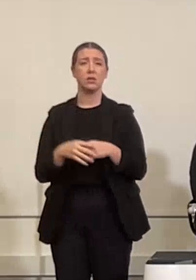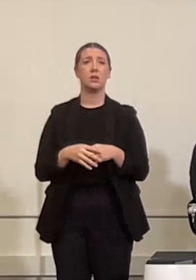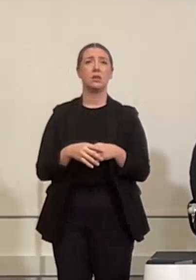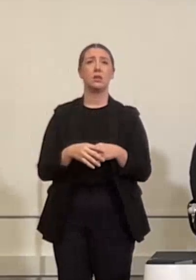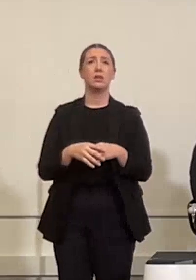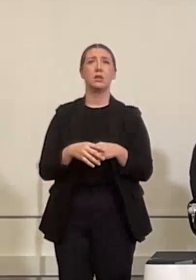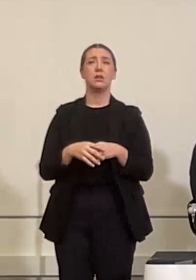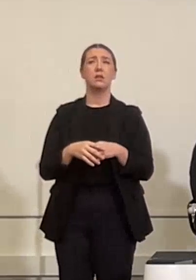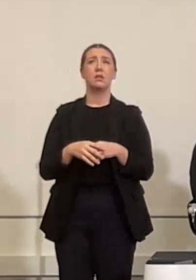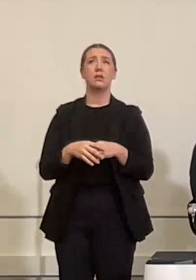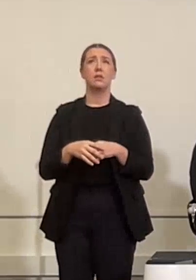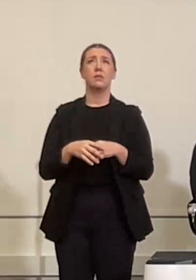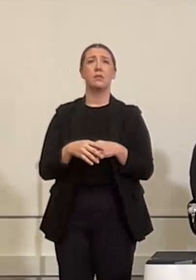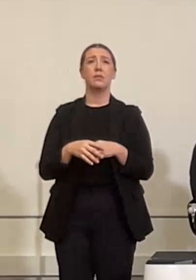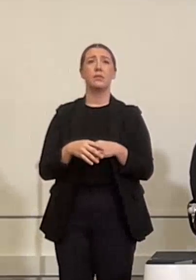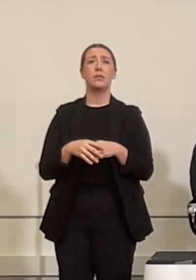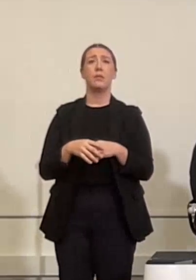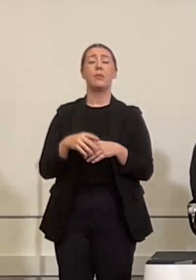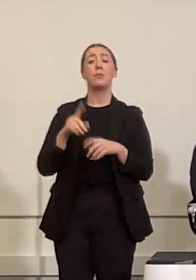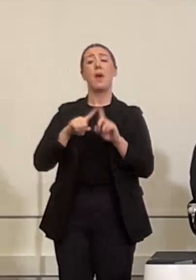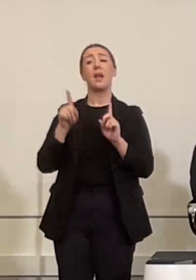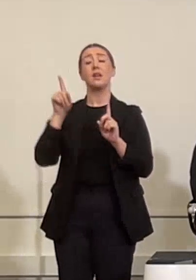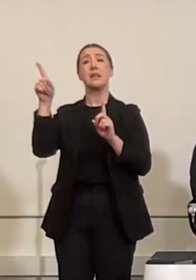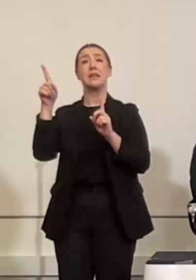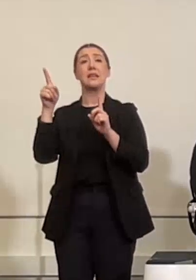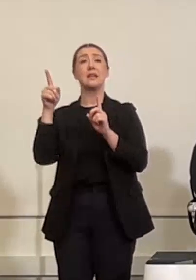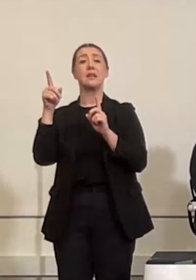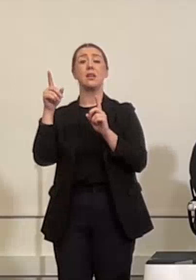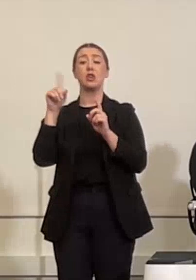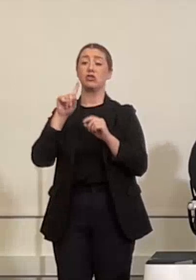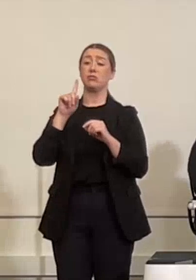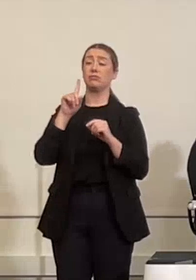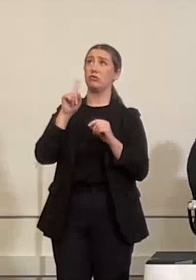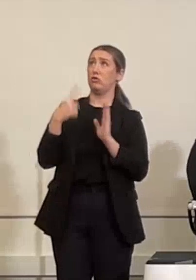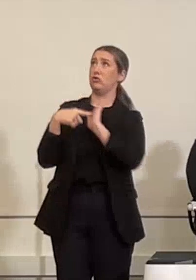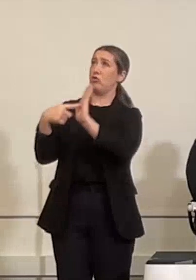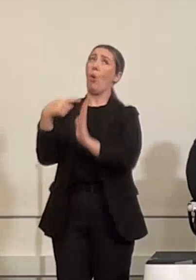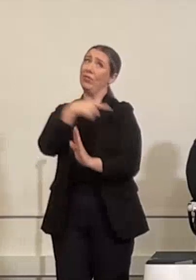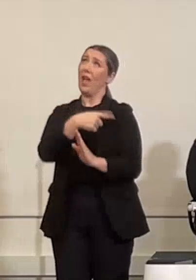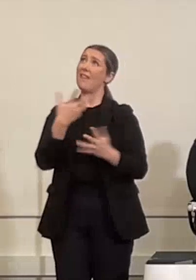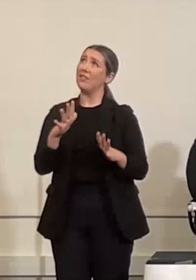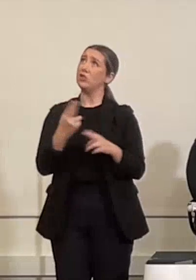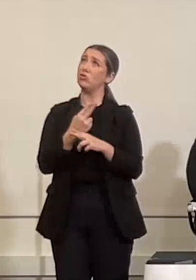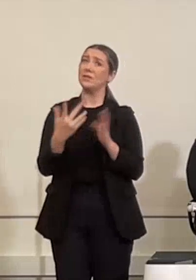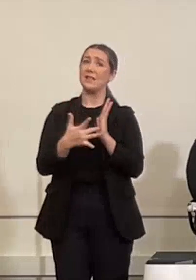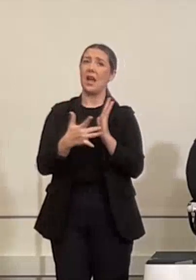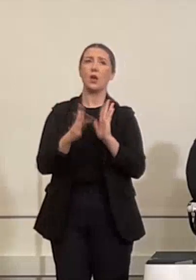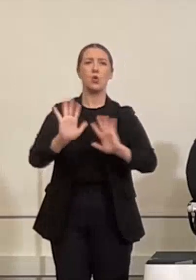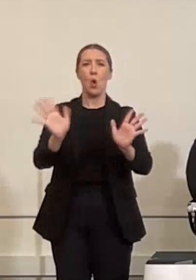We don't stop their story of just using the technology. We get them to tell the story.